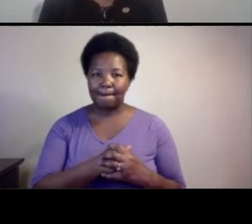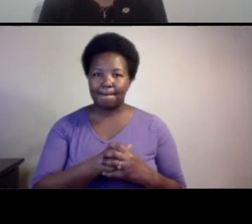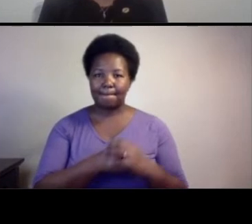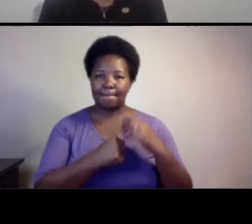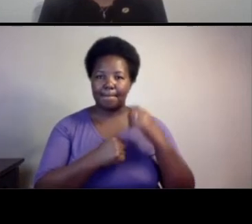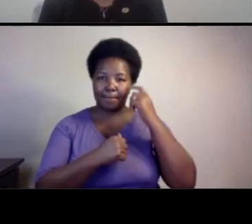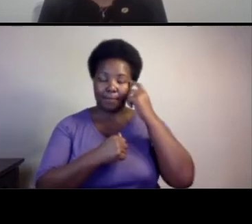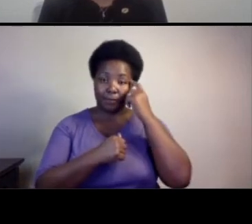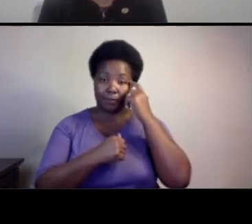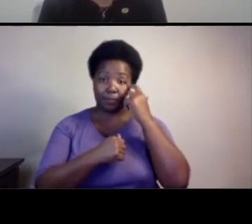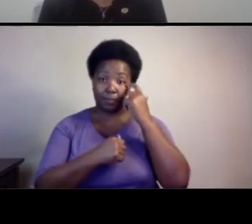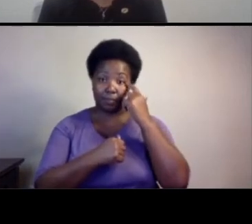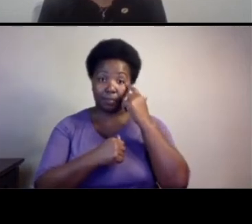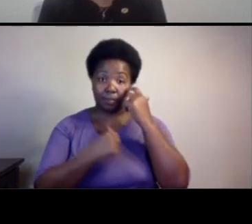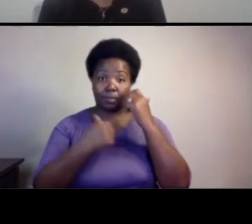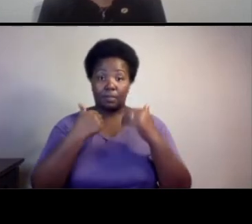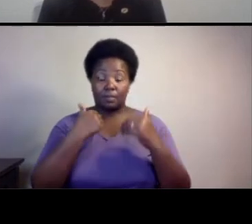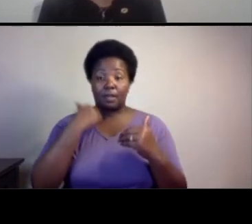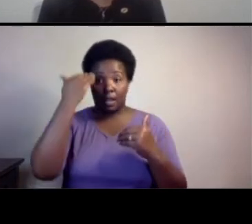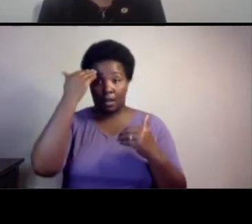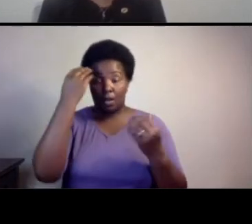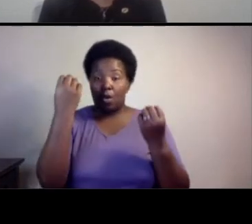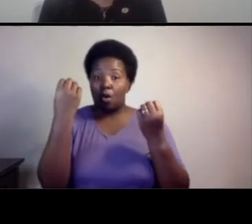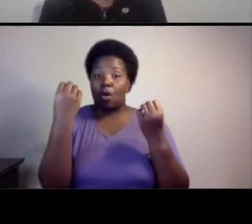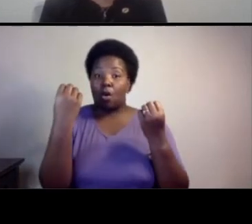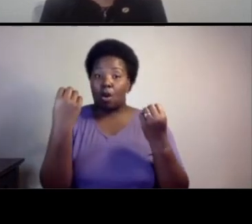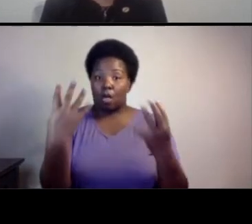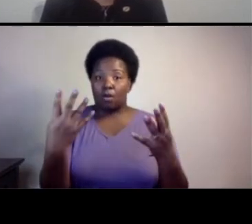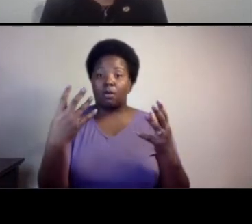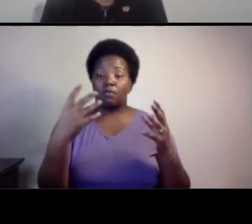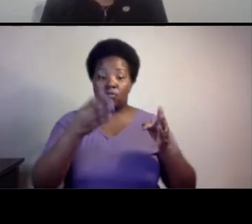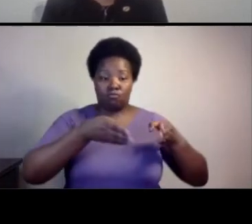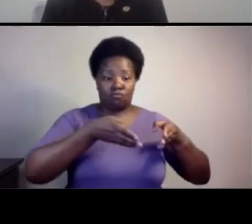so i know there are a lot of roads thrown in there so it's really with the eastbound